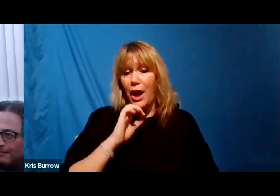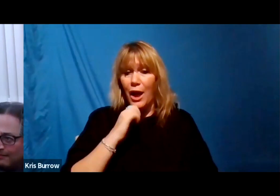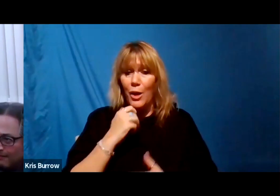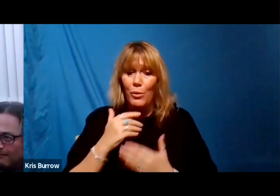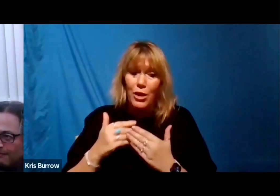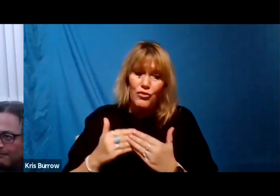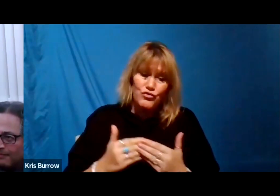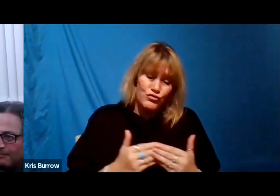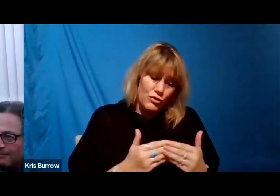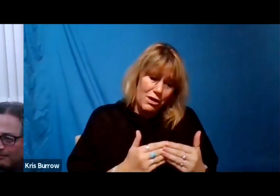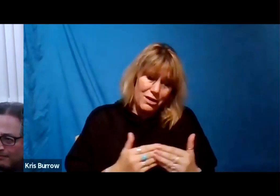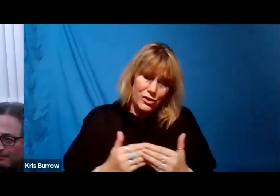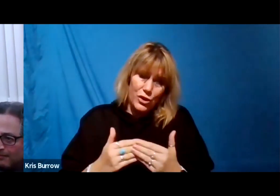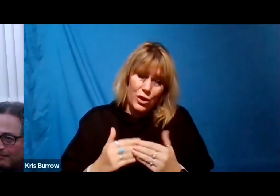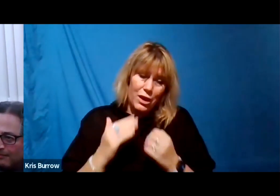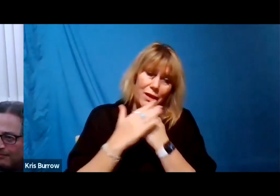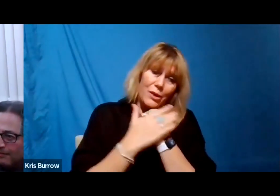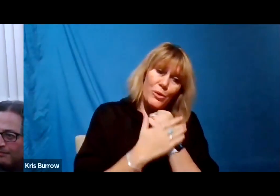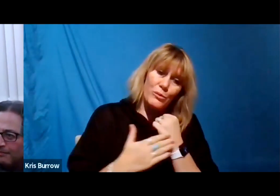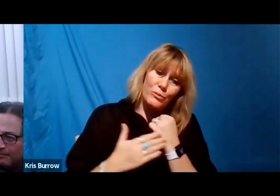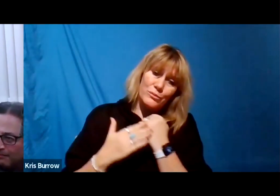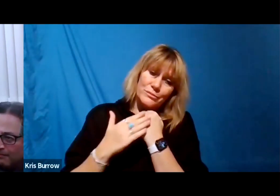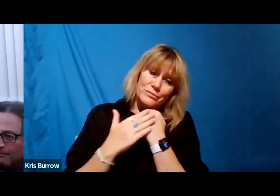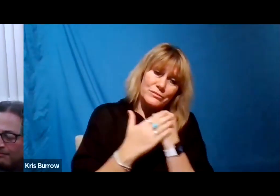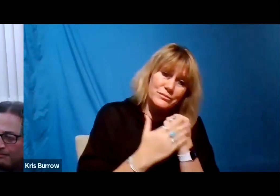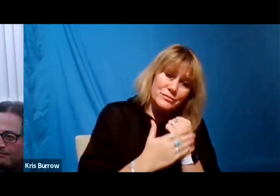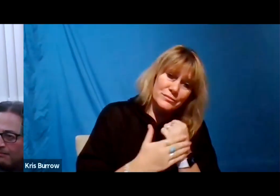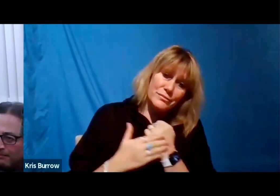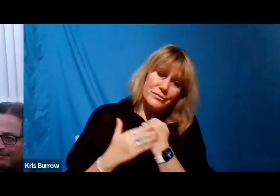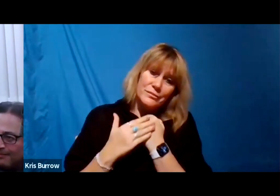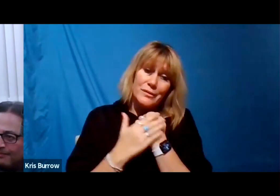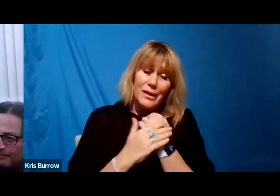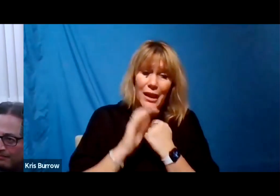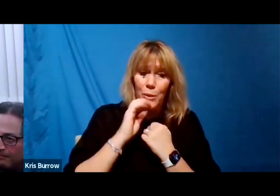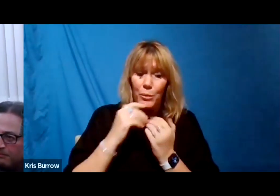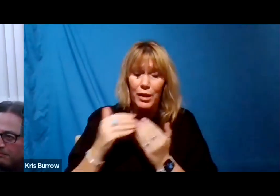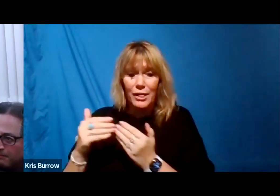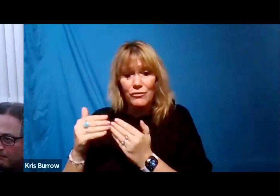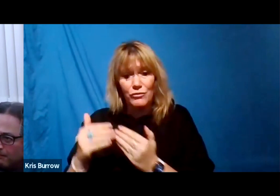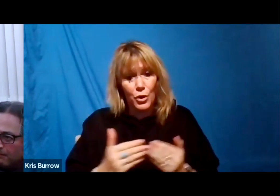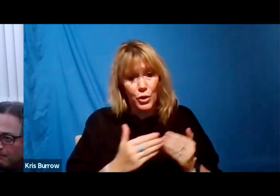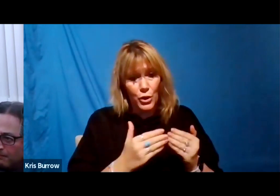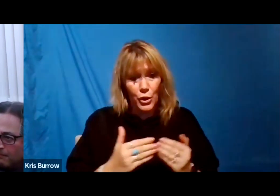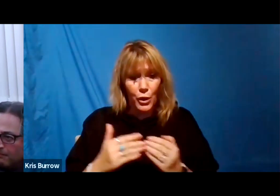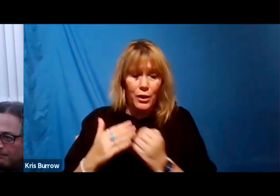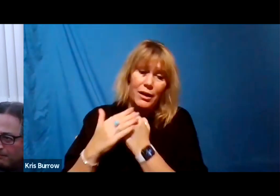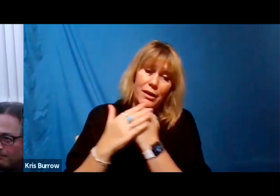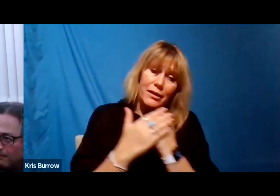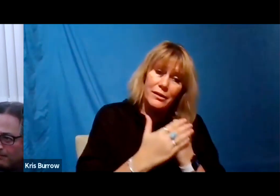going to do three tracks -- oh I've got